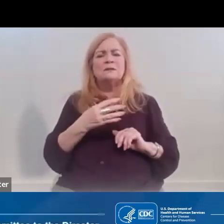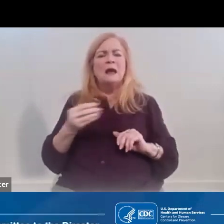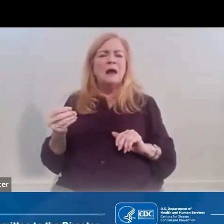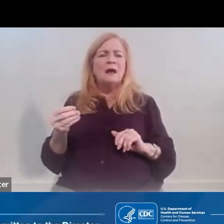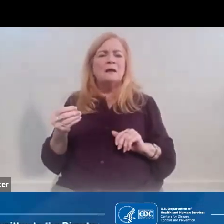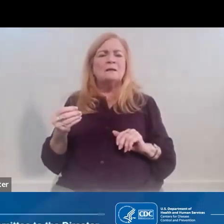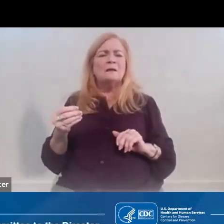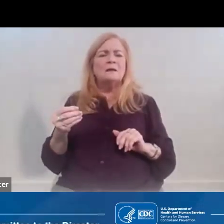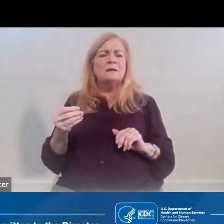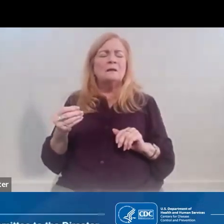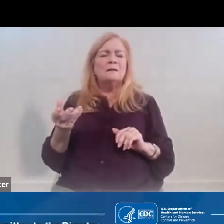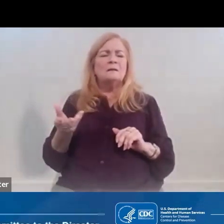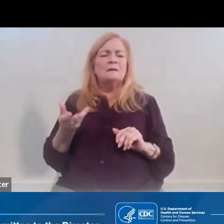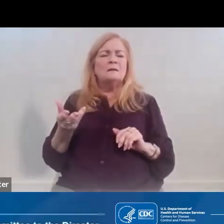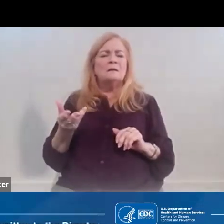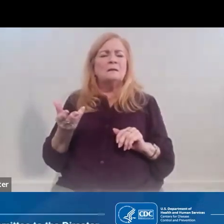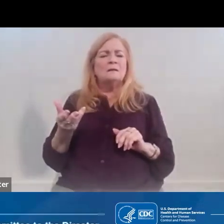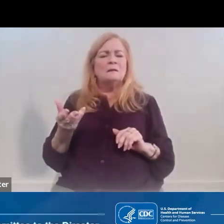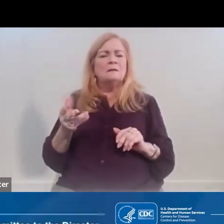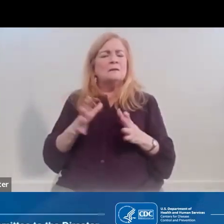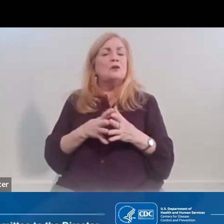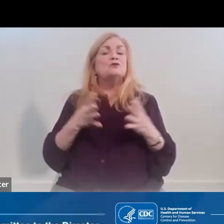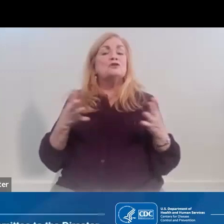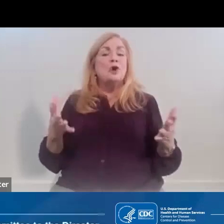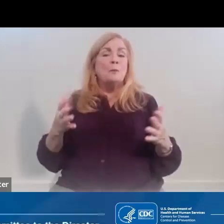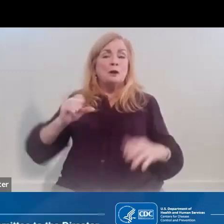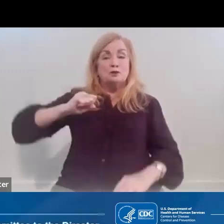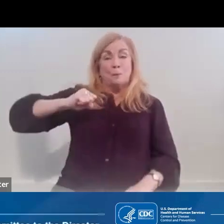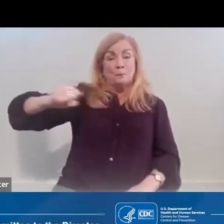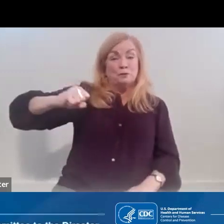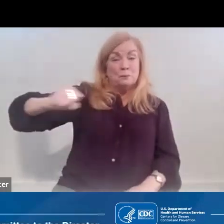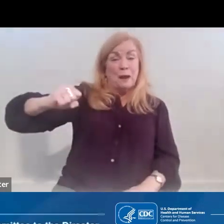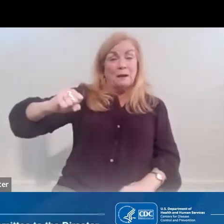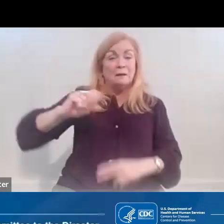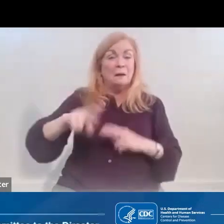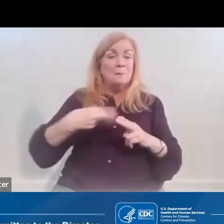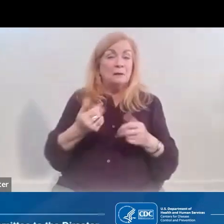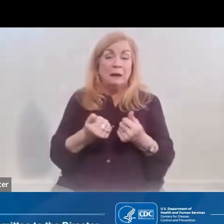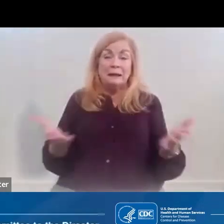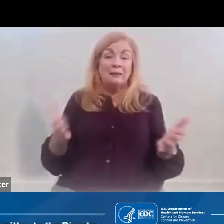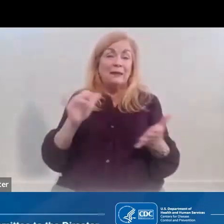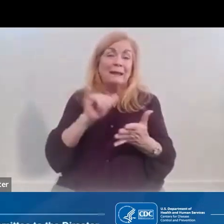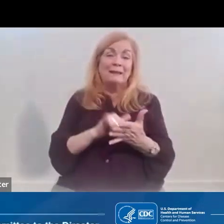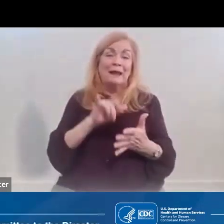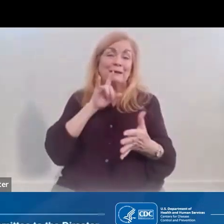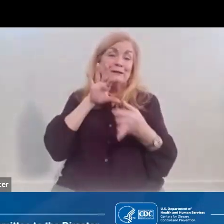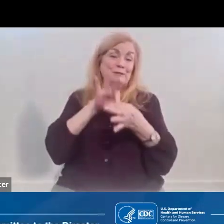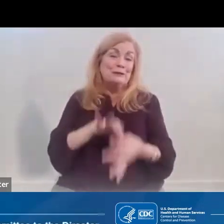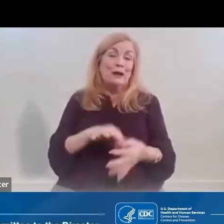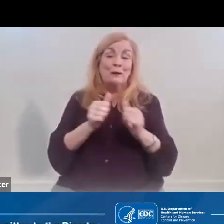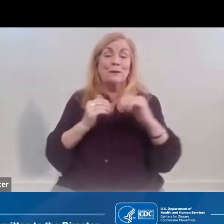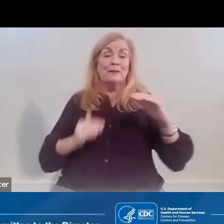that there's so much pushback around anything that has to do with equity in different states